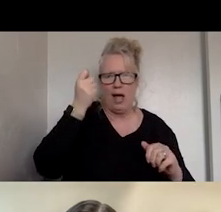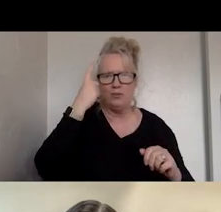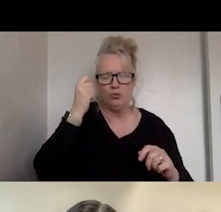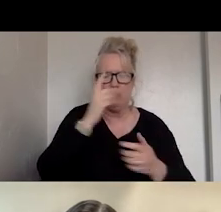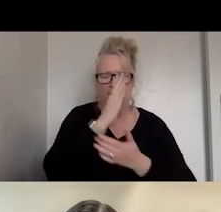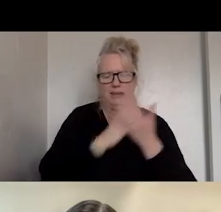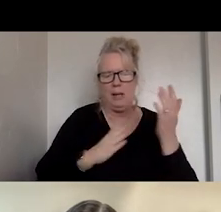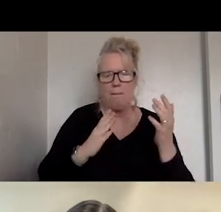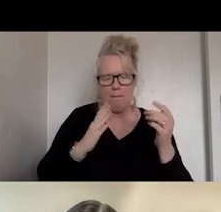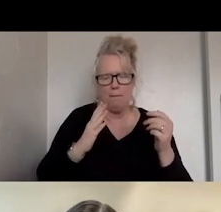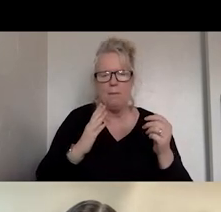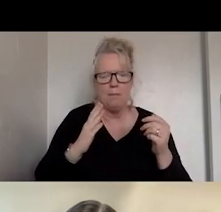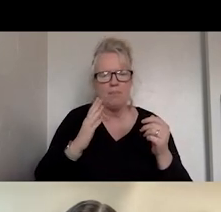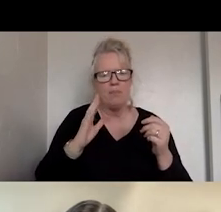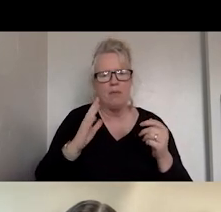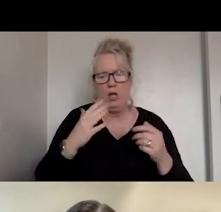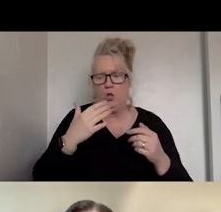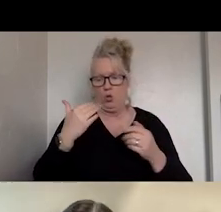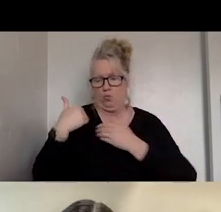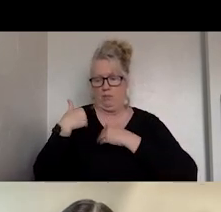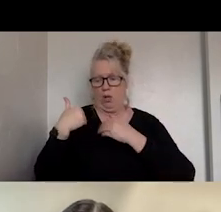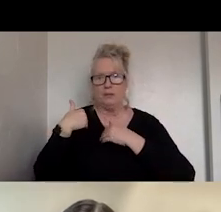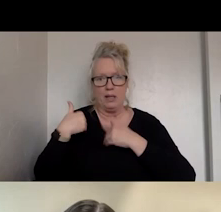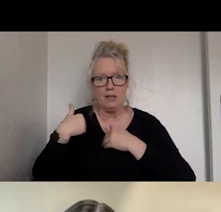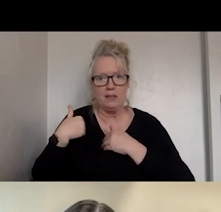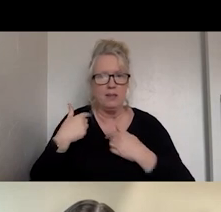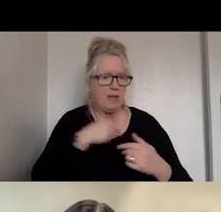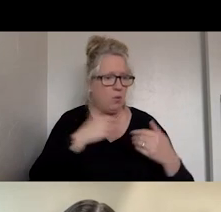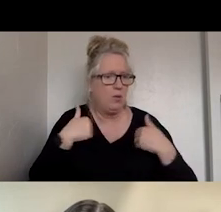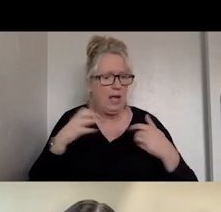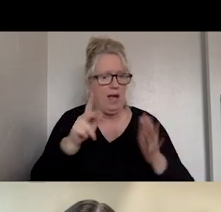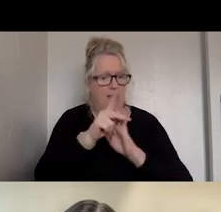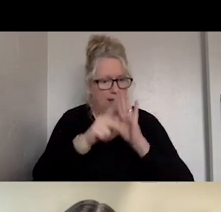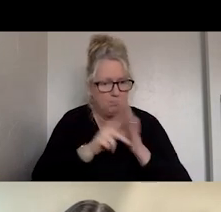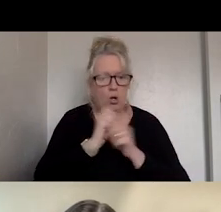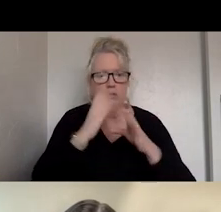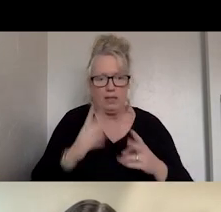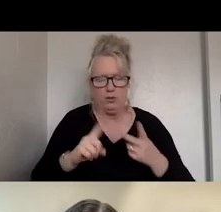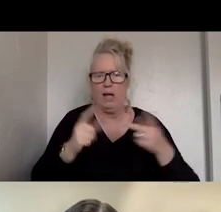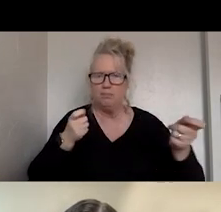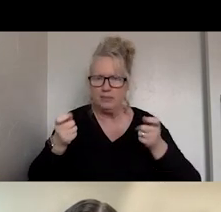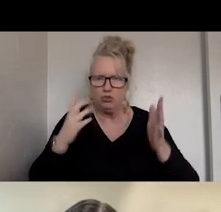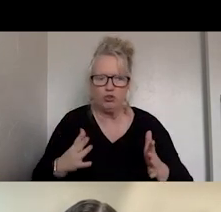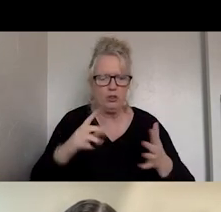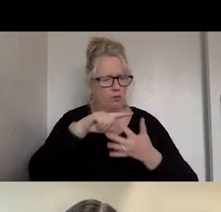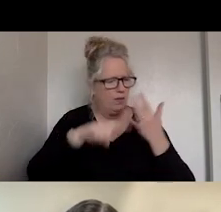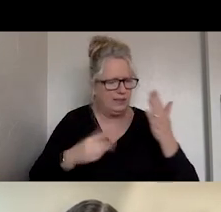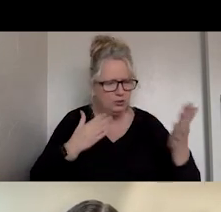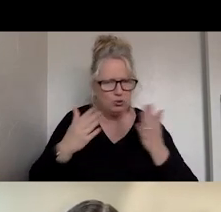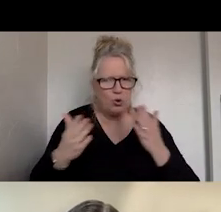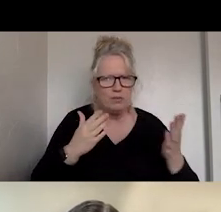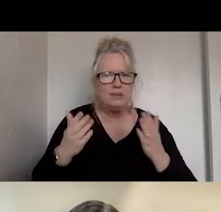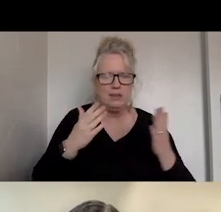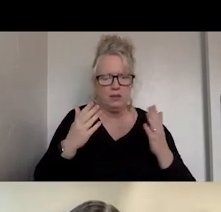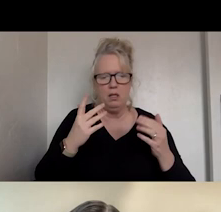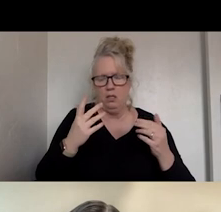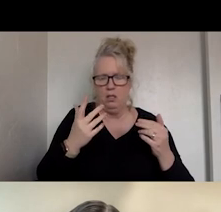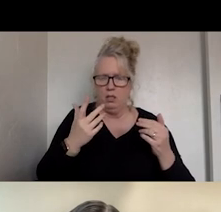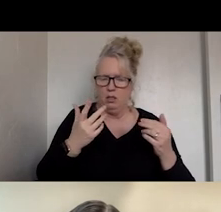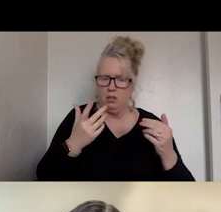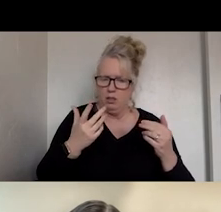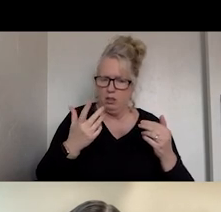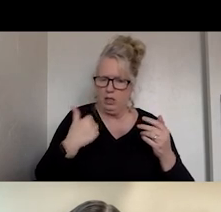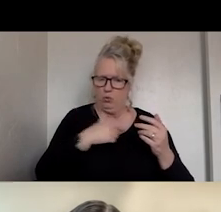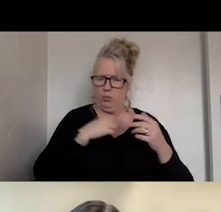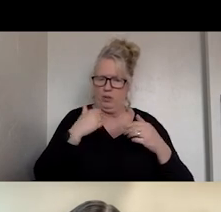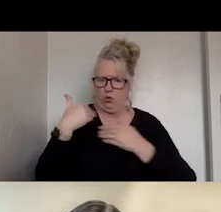ADMINISTRATORS OF THESE SERVICES AND THE RESPONSIBILITY THAT WE